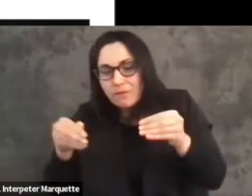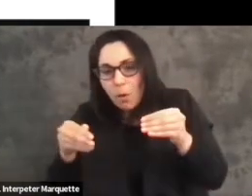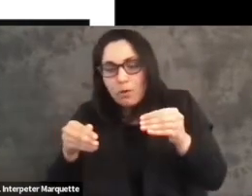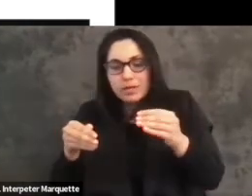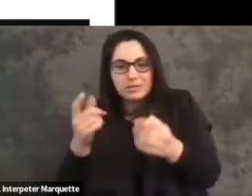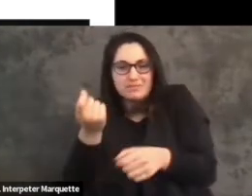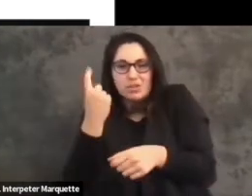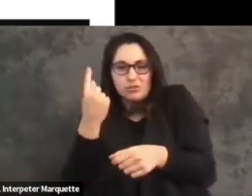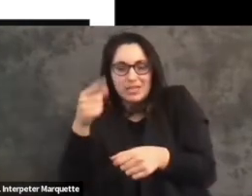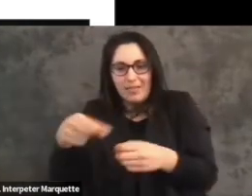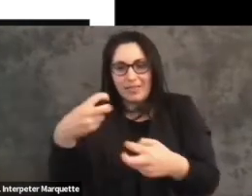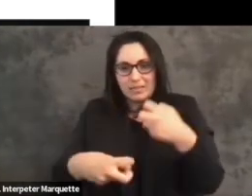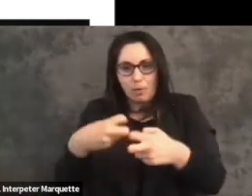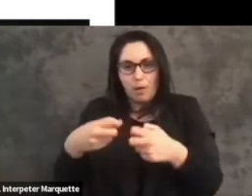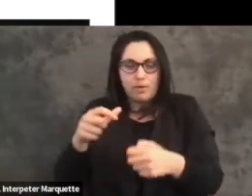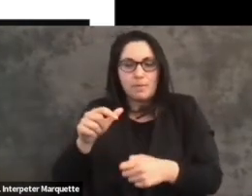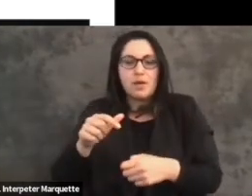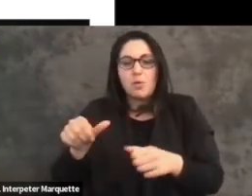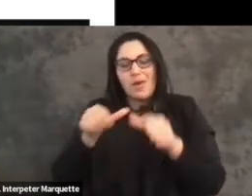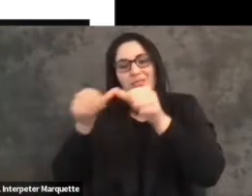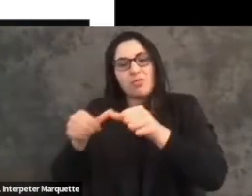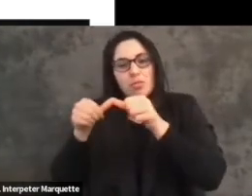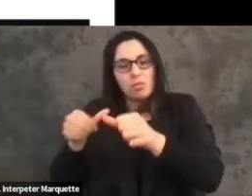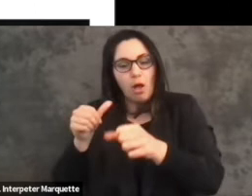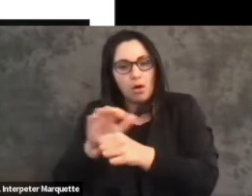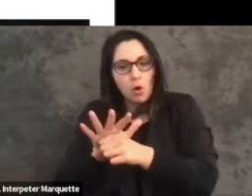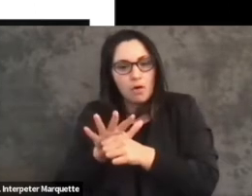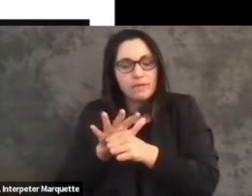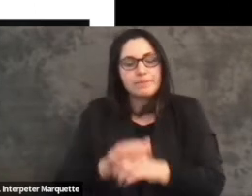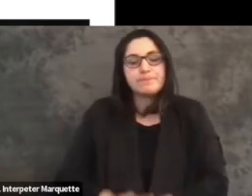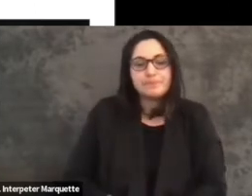States and in many other countries around the world, including in the UK and in Europe,